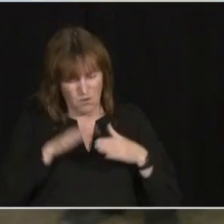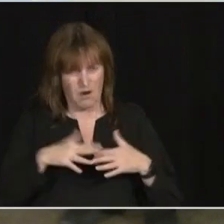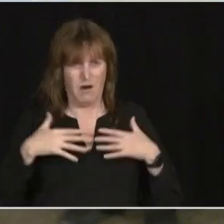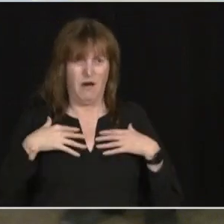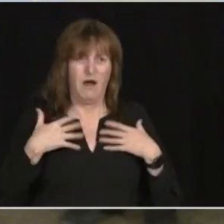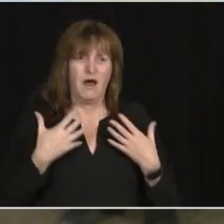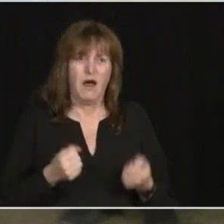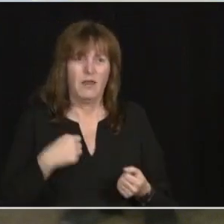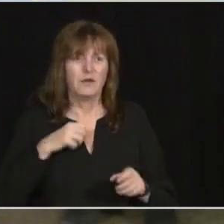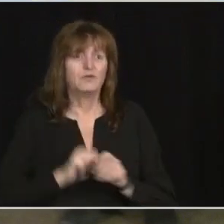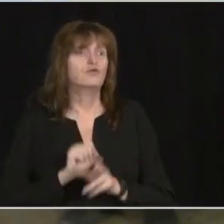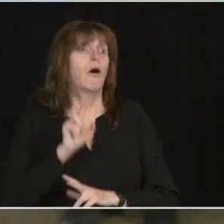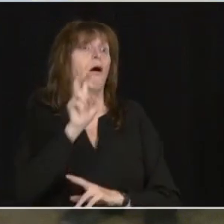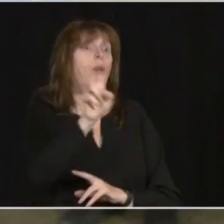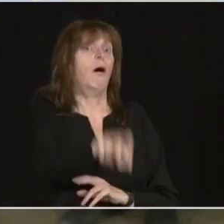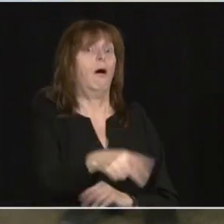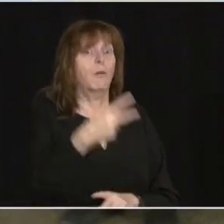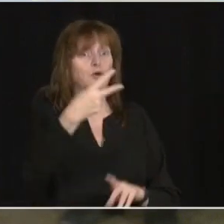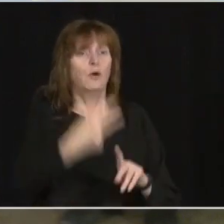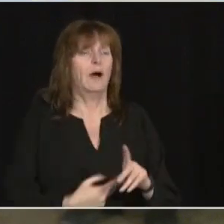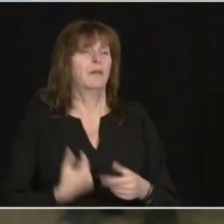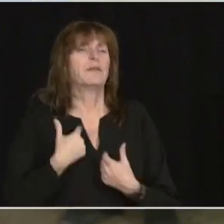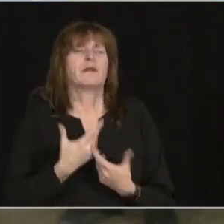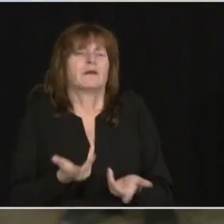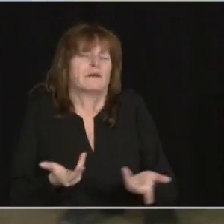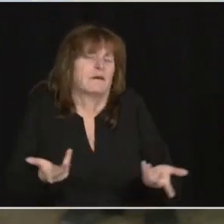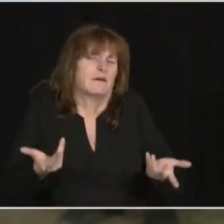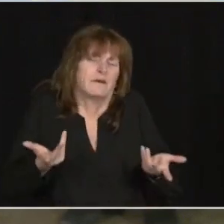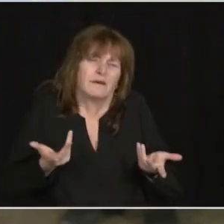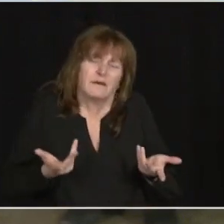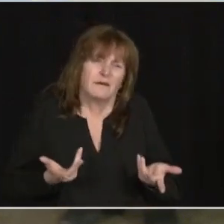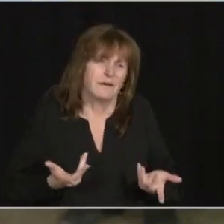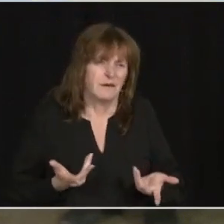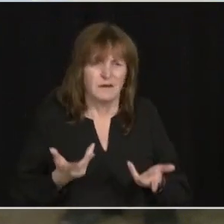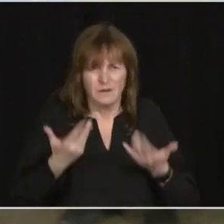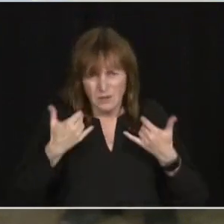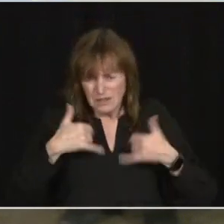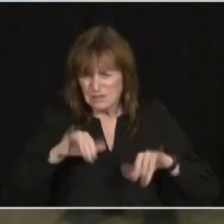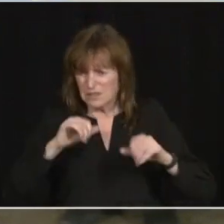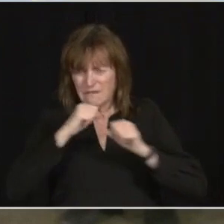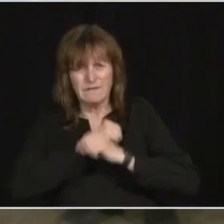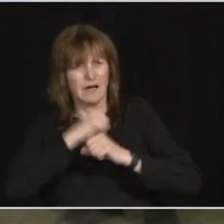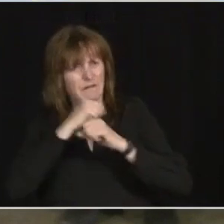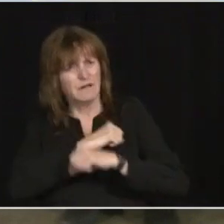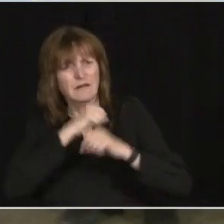I don't want to jump two months ahead. We have a real fight on our hands still.